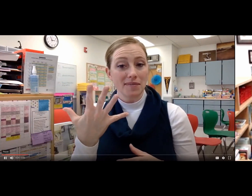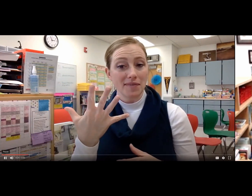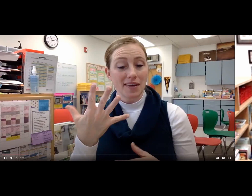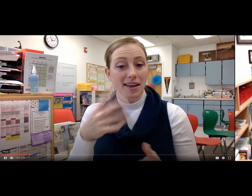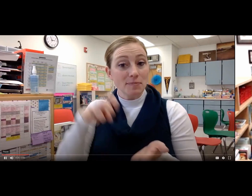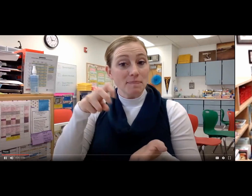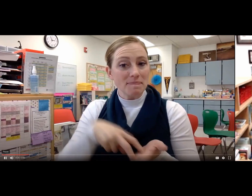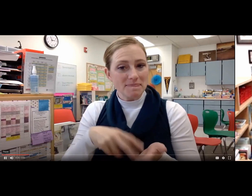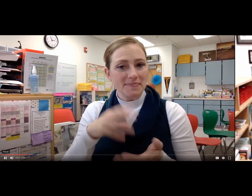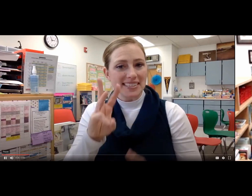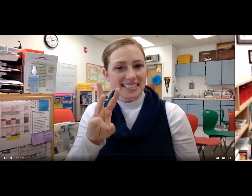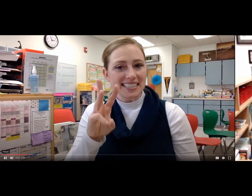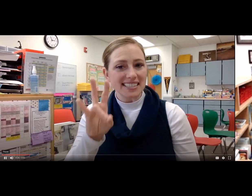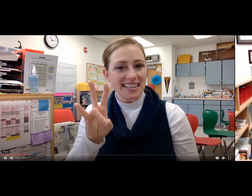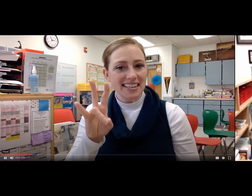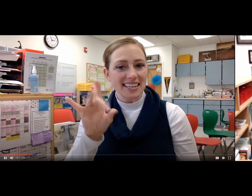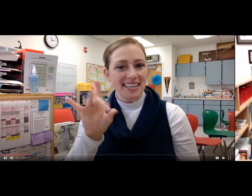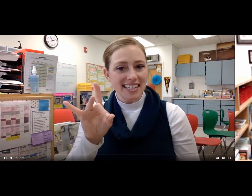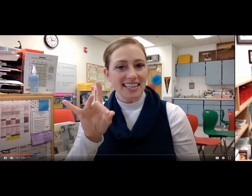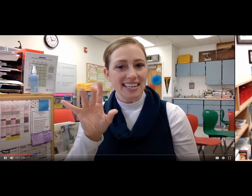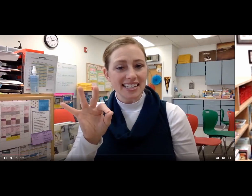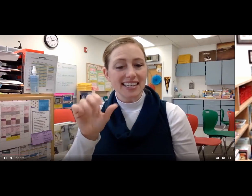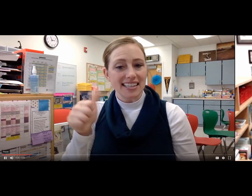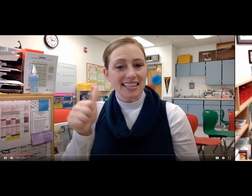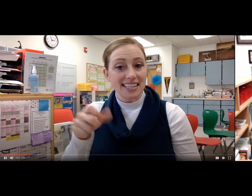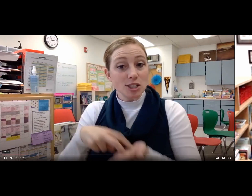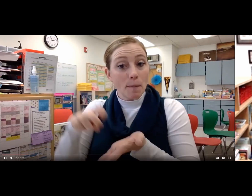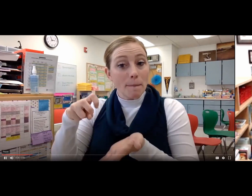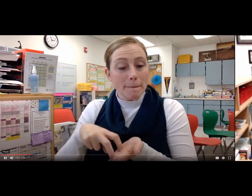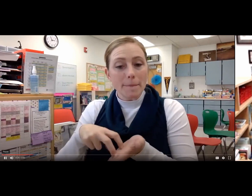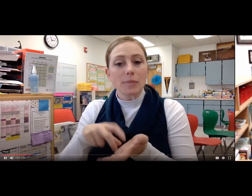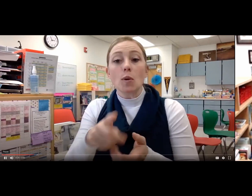So I have 1, 2, 3, 4, 5, jump, 6, 7, 8, 9, 10, jump.